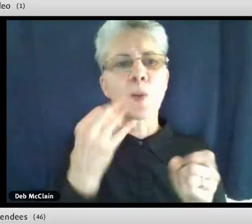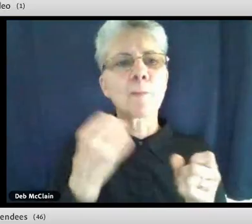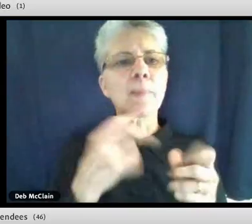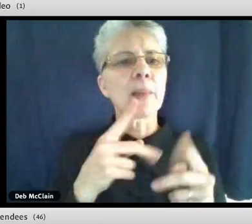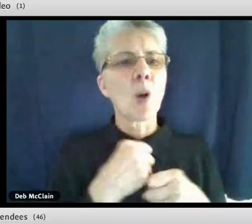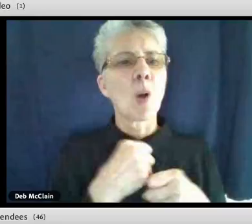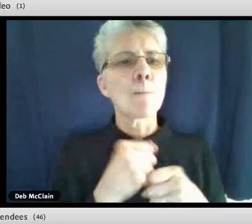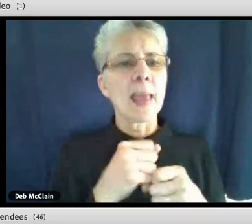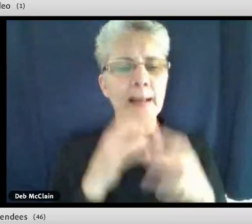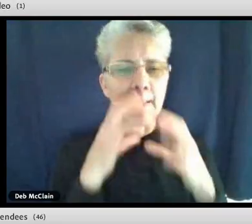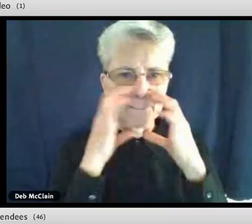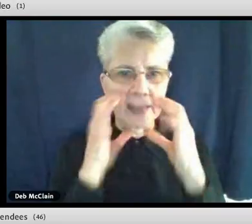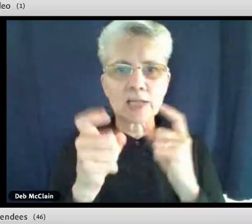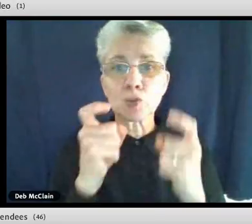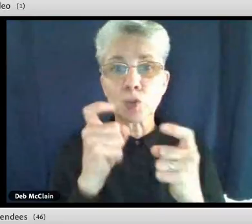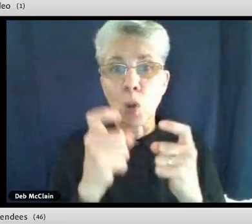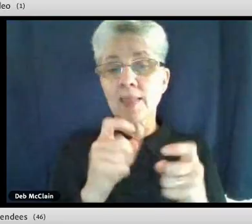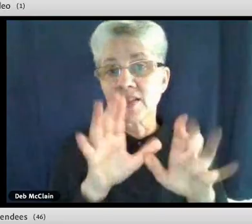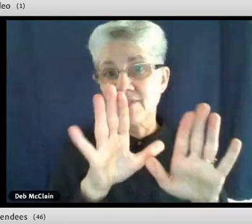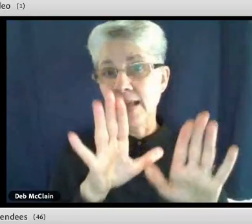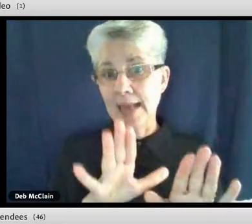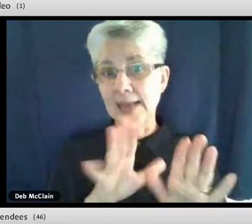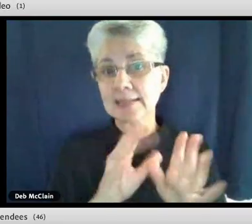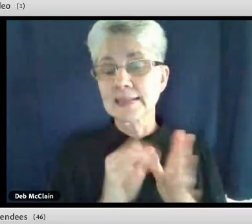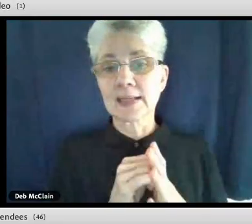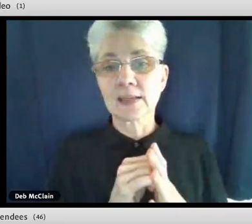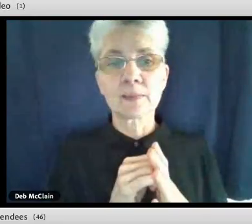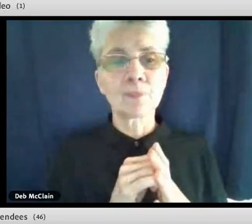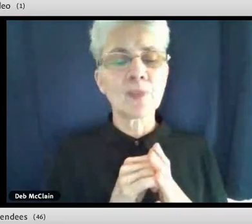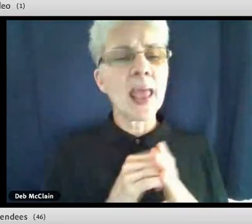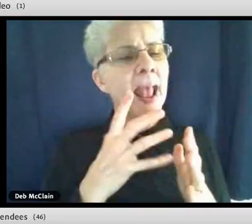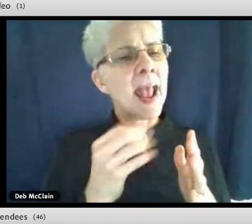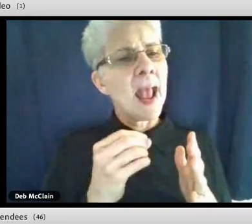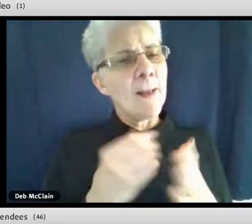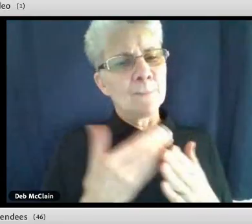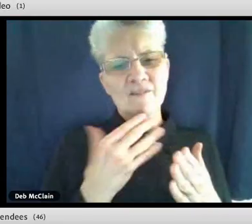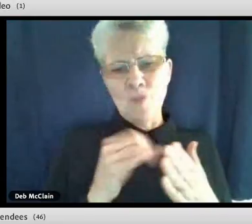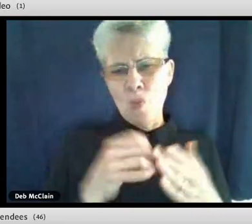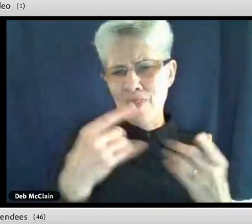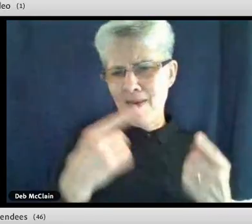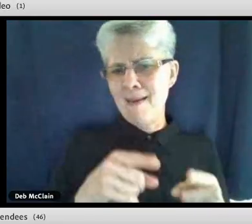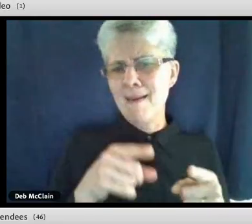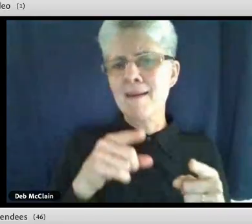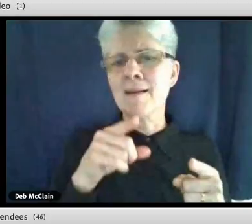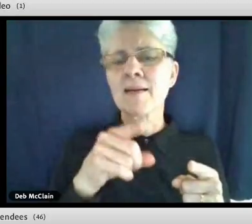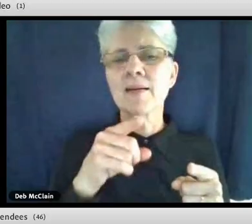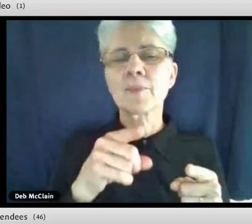and donating them which is fantastic, and before this the verdict on masks